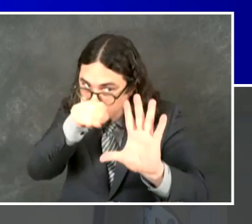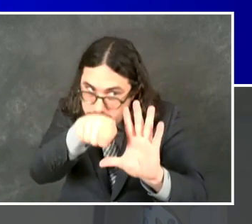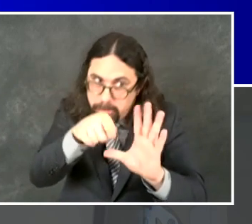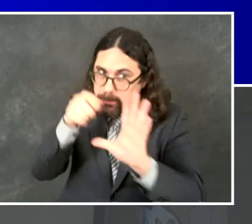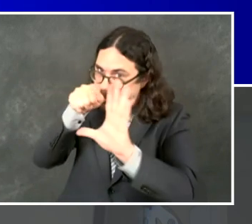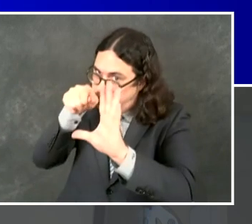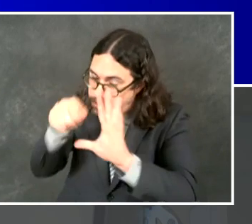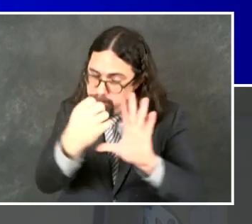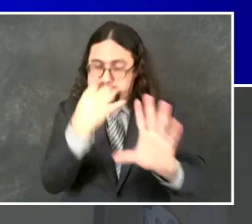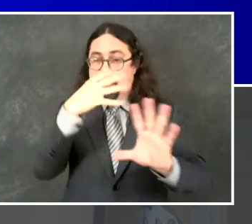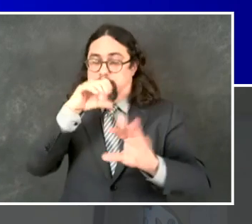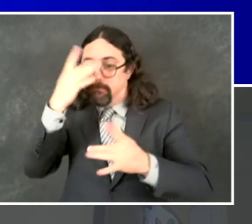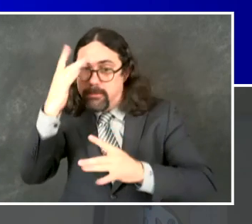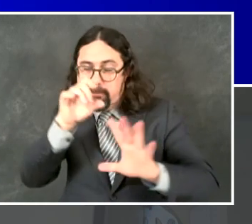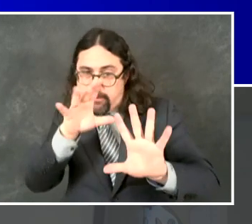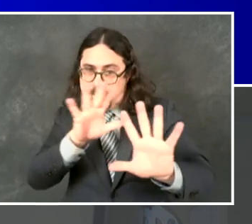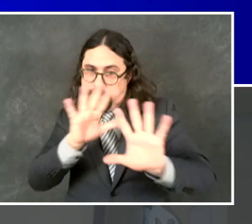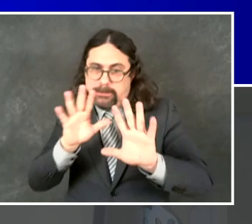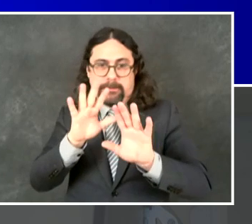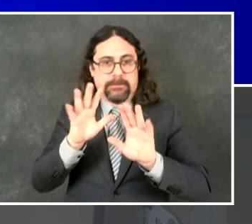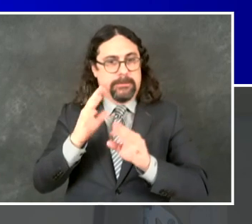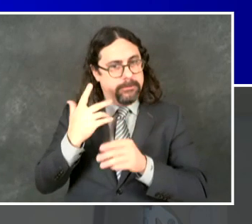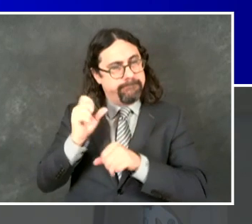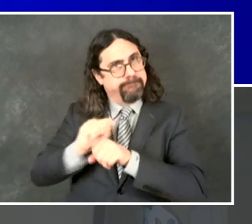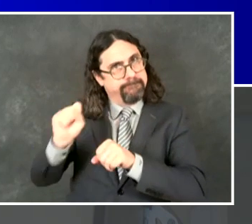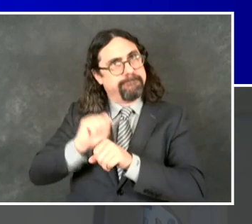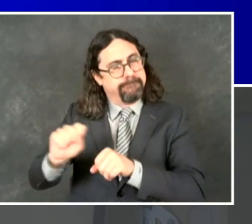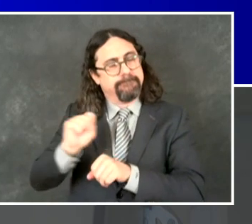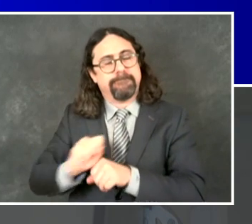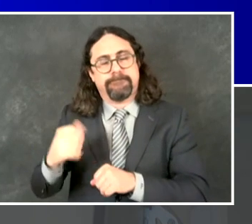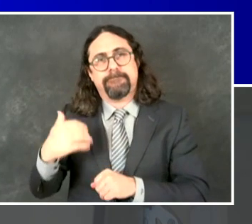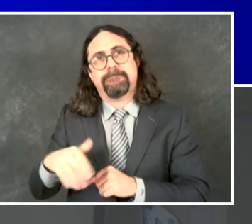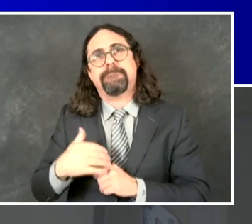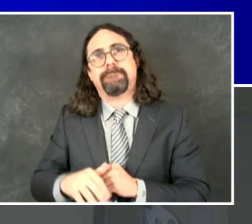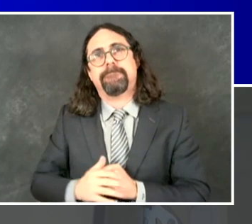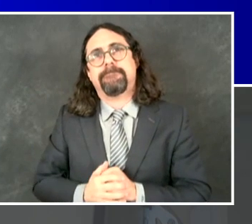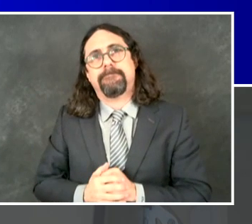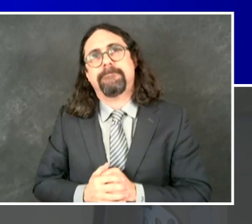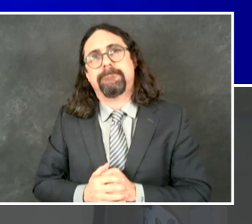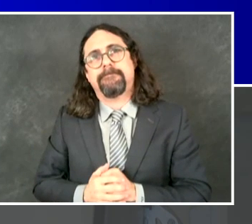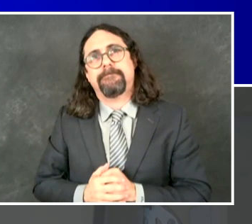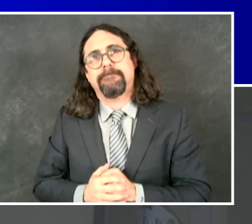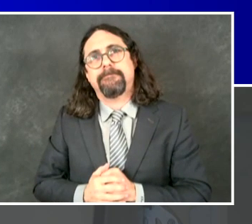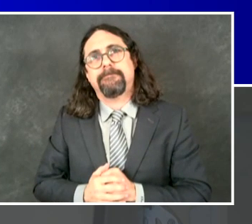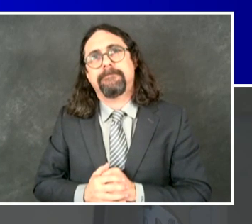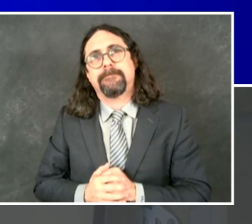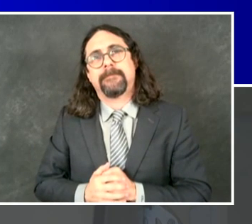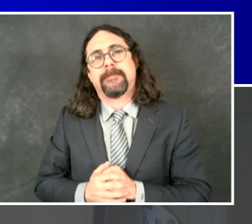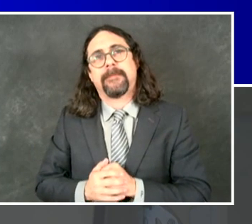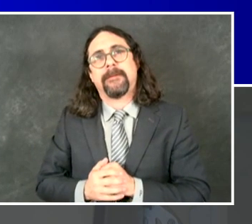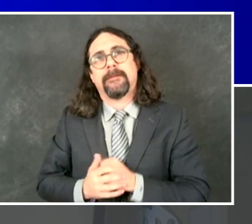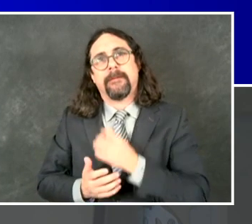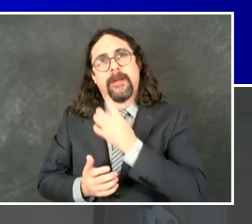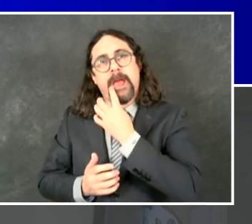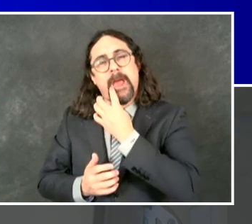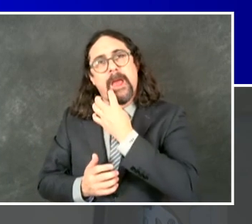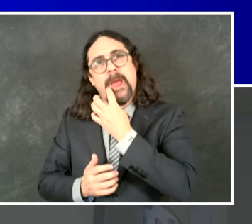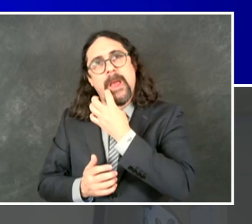PROCE ASSND A PROCESS THAT CAME WITH REAL TO THE HEALTH CARE WORKERS. HWEAVBE E EN RWOKI NGTO